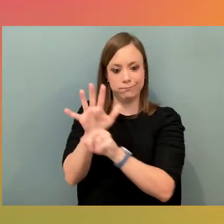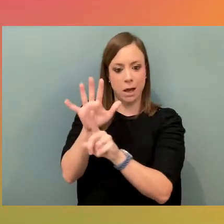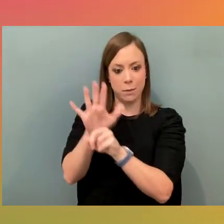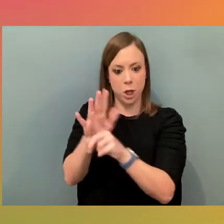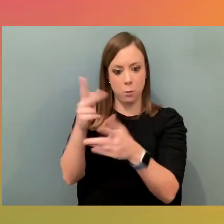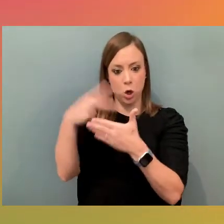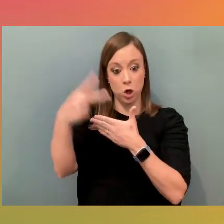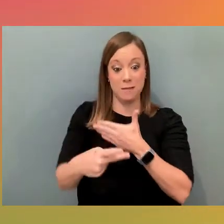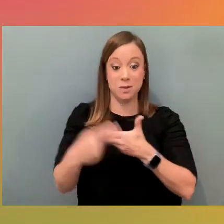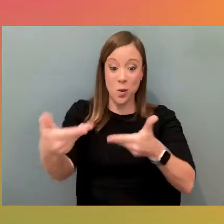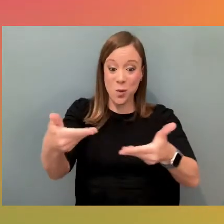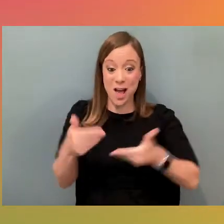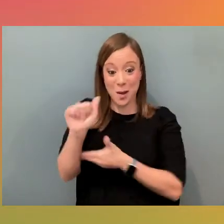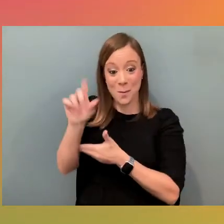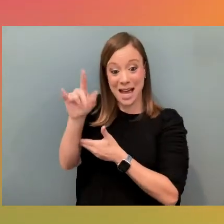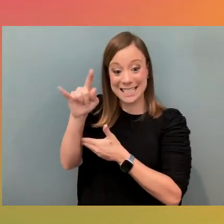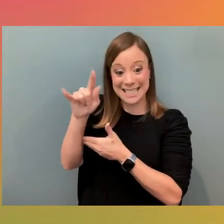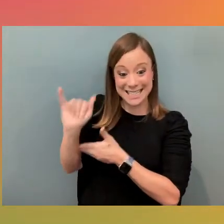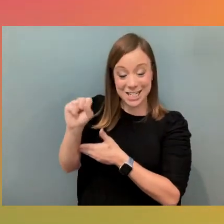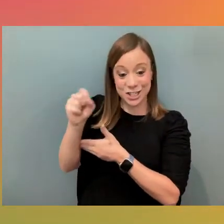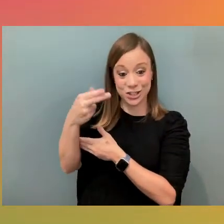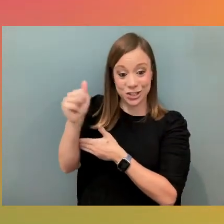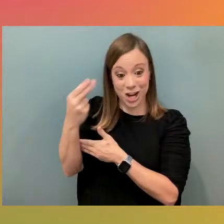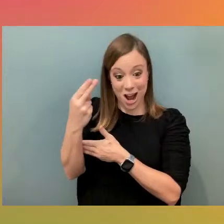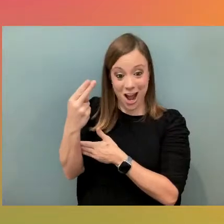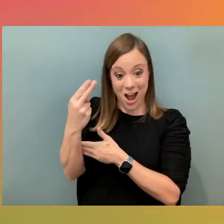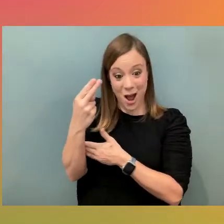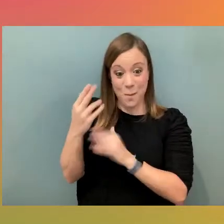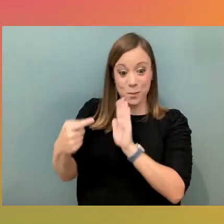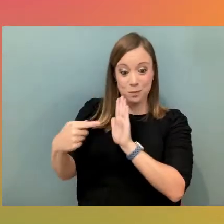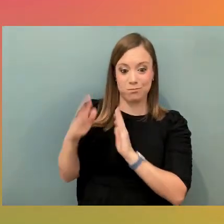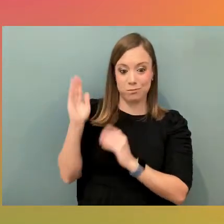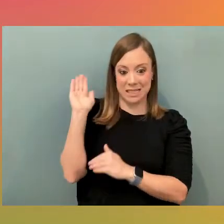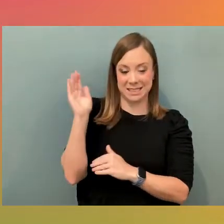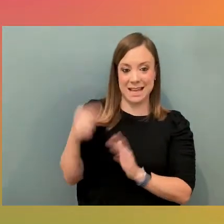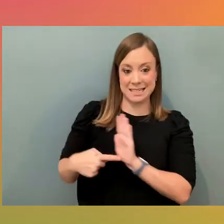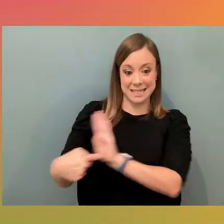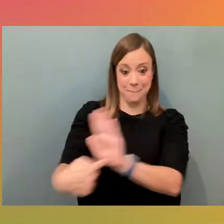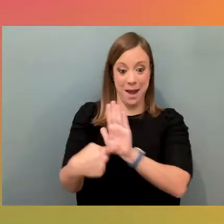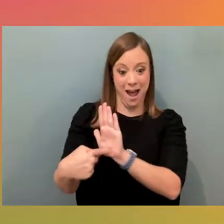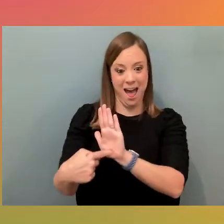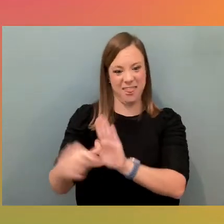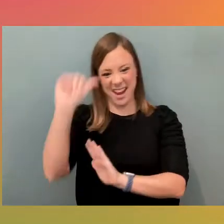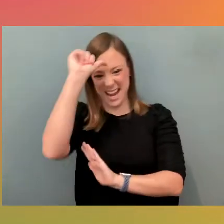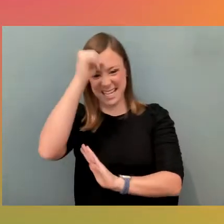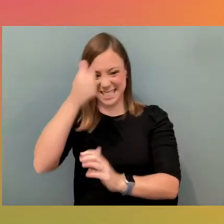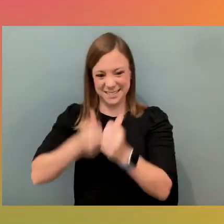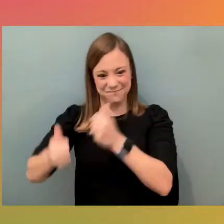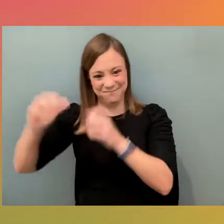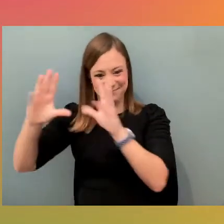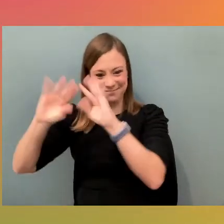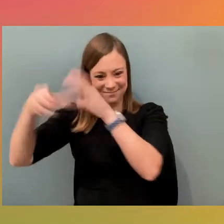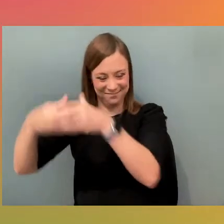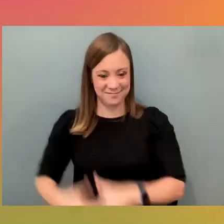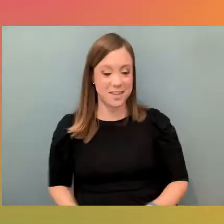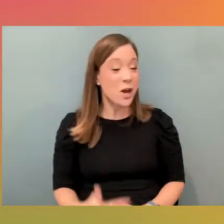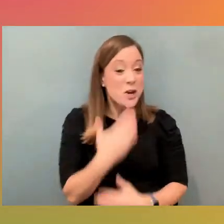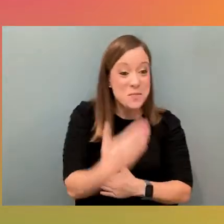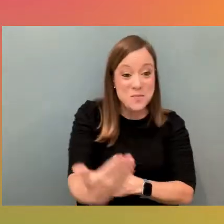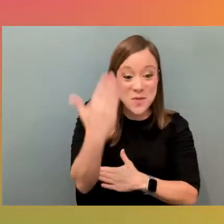AND GOOD AND MORE. PLEASE WELCOME BACK TO THE EVENT ADITI SHAH PRESENTED BY